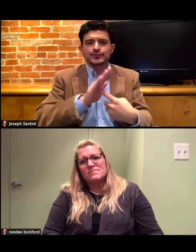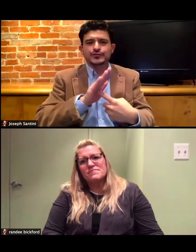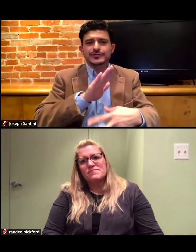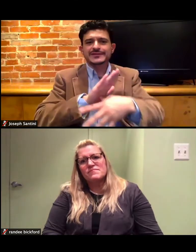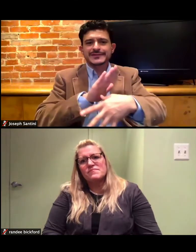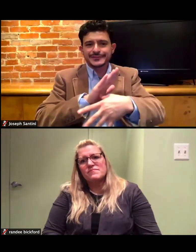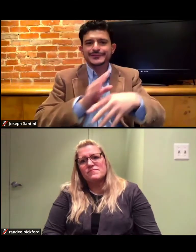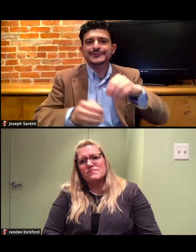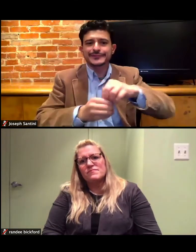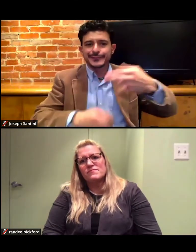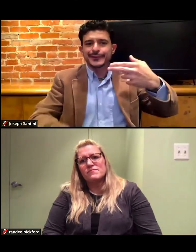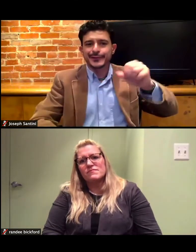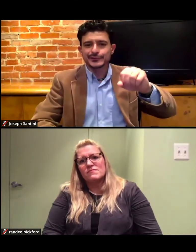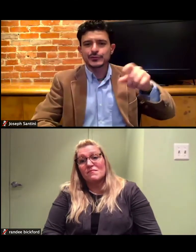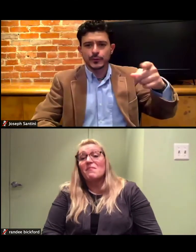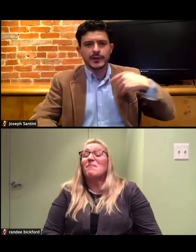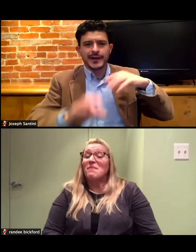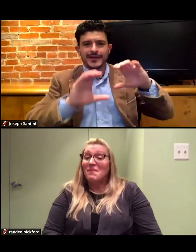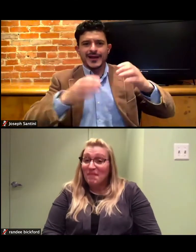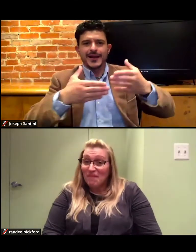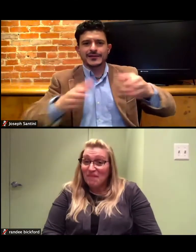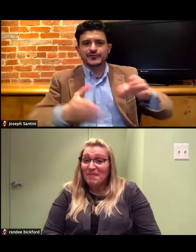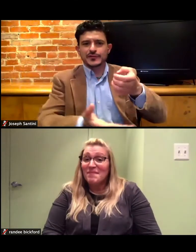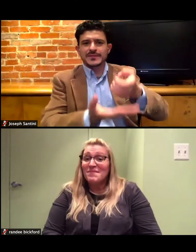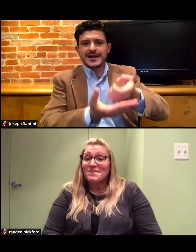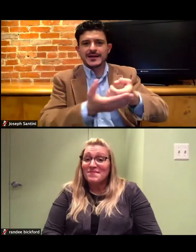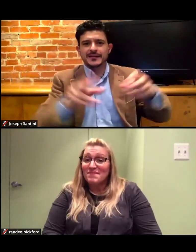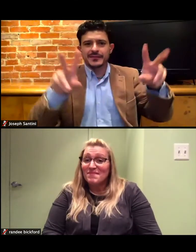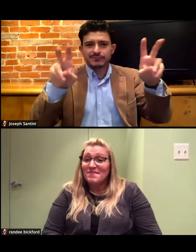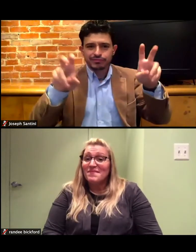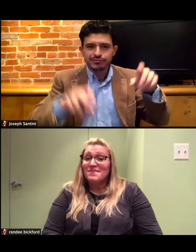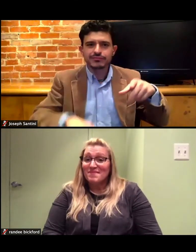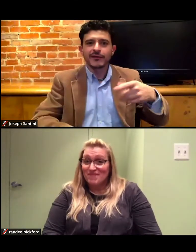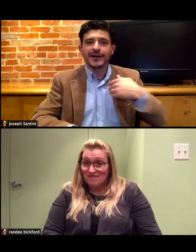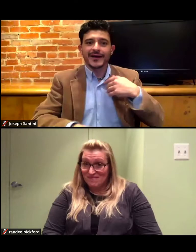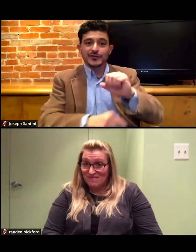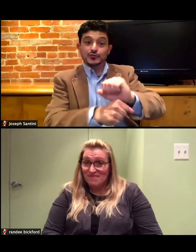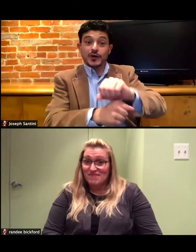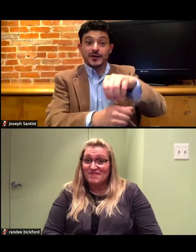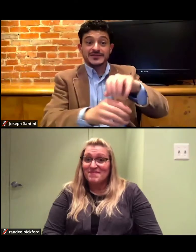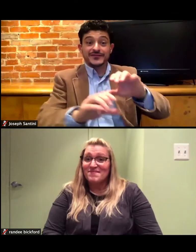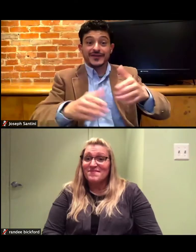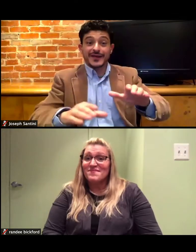Another one says, I teach financial literacy class to juniors and seniors. We have a classroom economy,